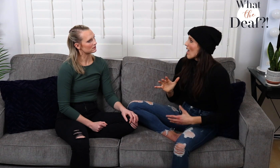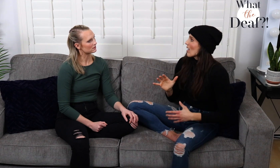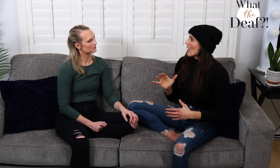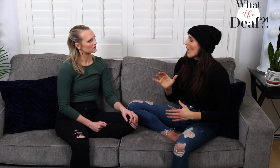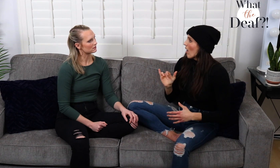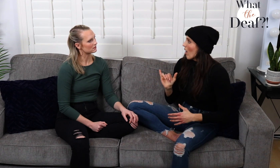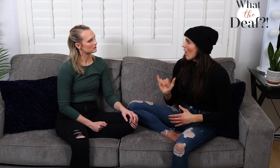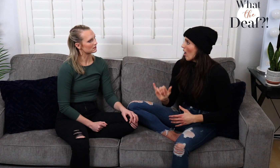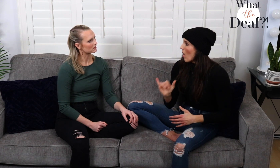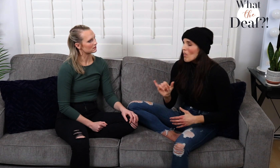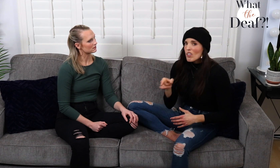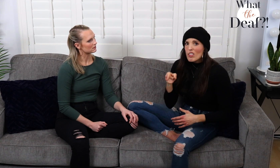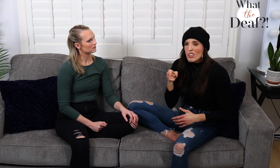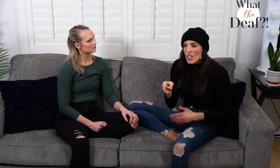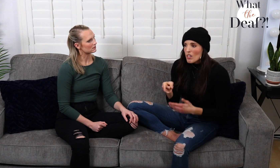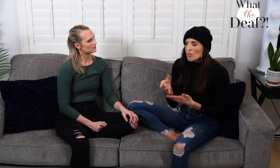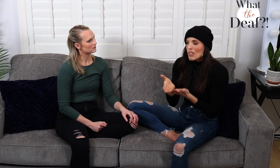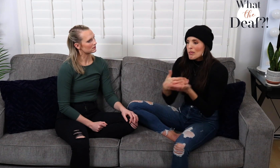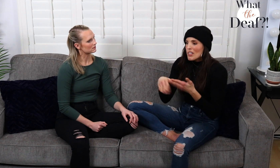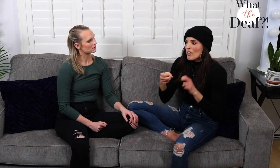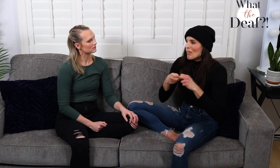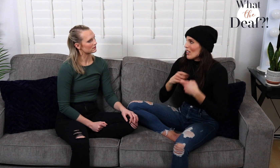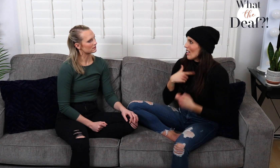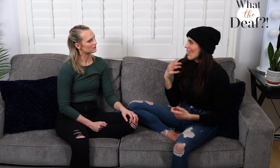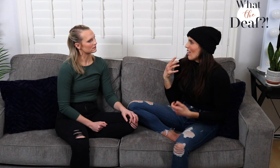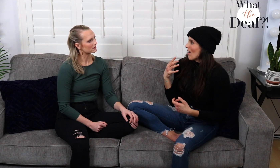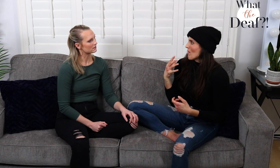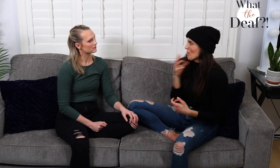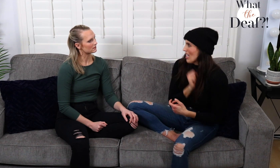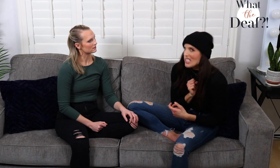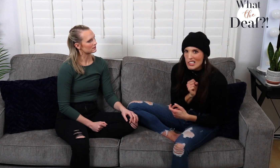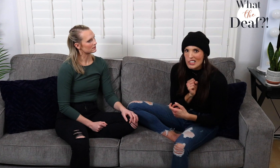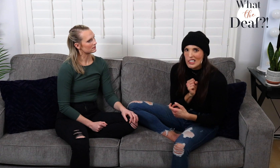and I felt like oh this was a piece of the puzzle